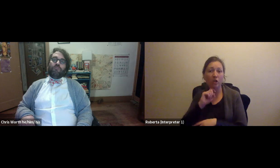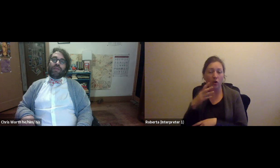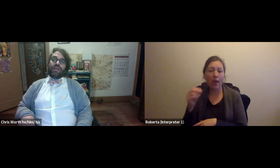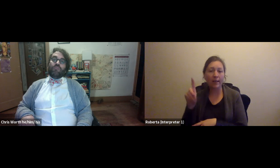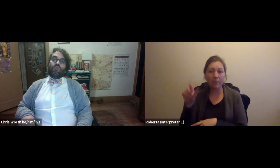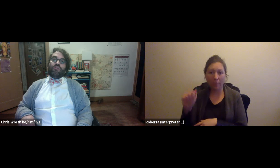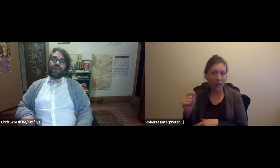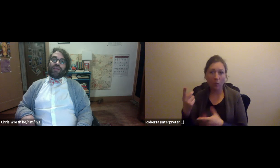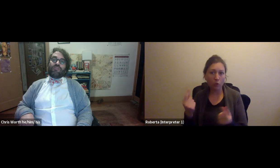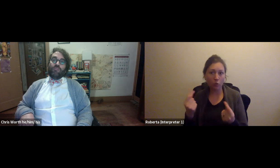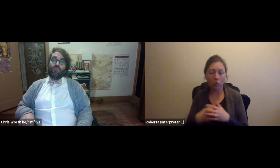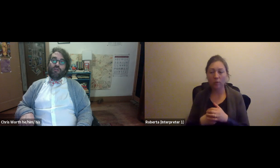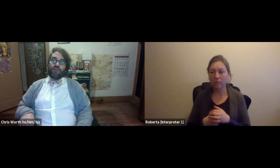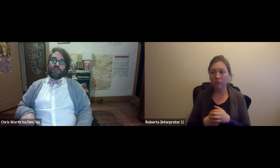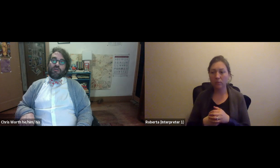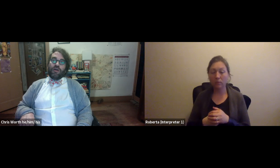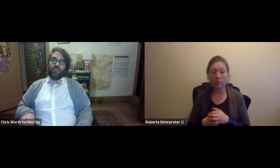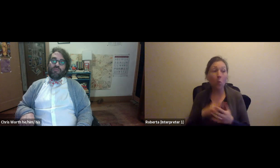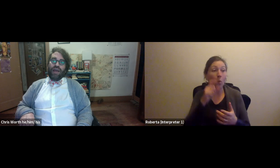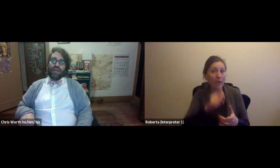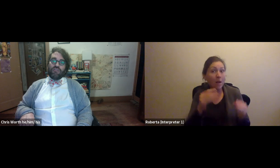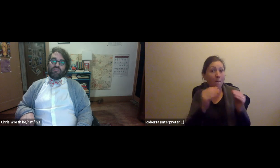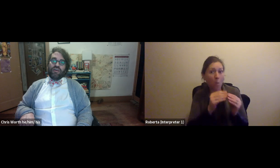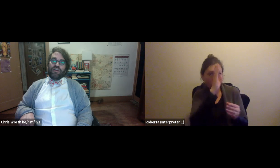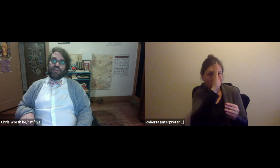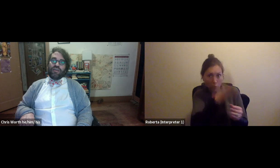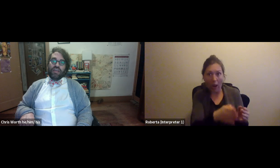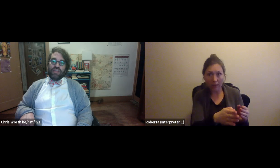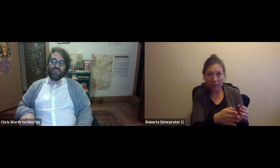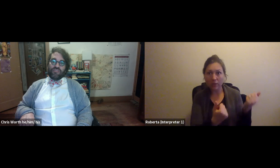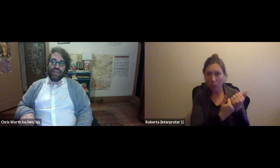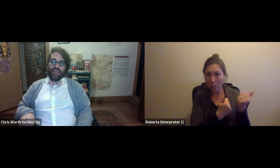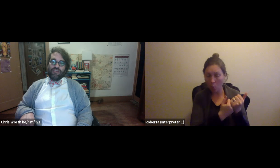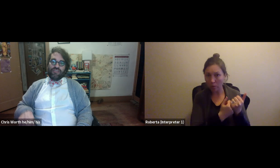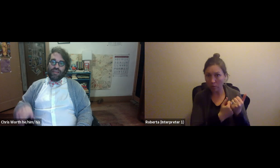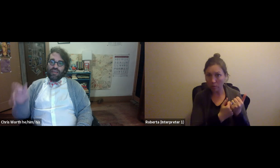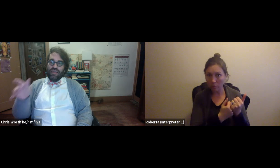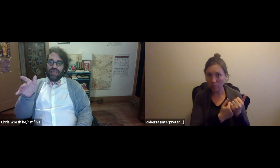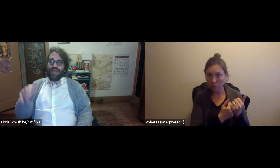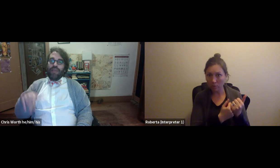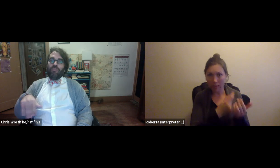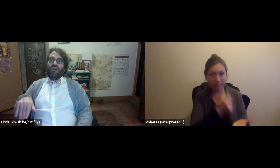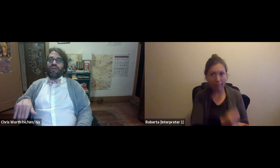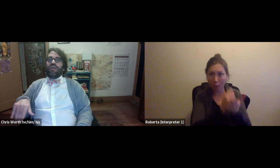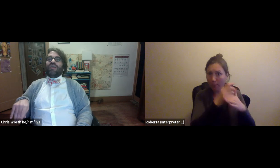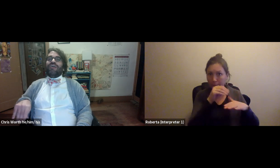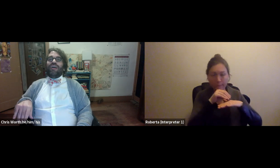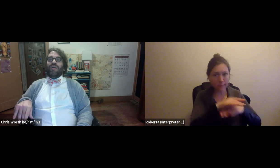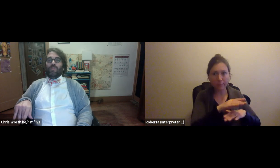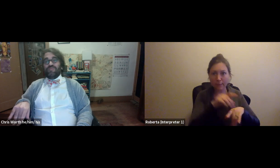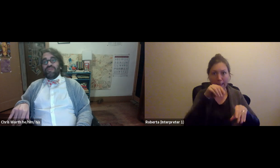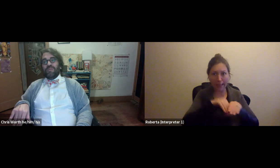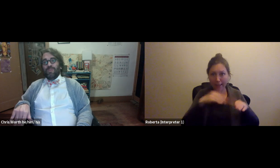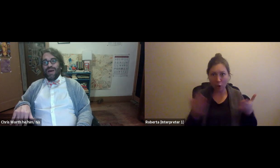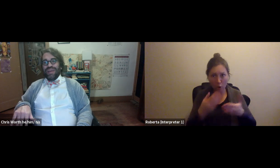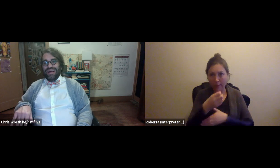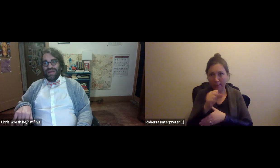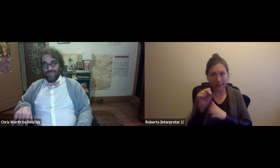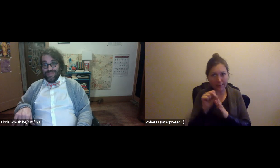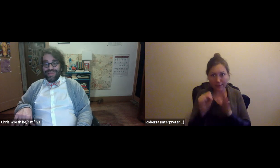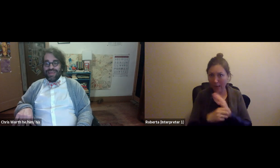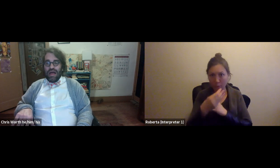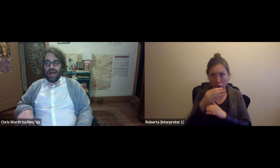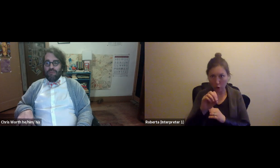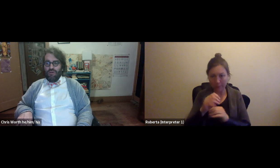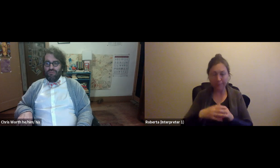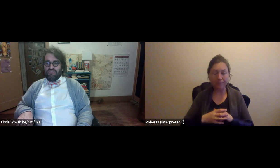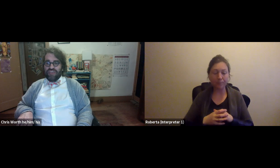need more direct support providers in this state, just to give that a plug. But I would also say